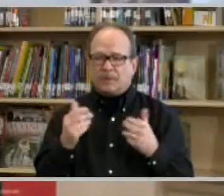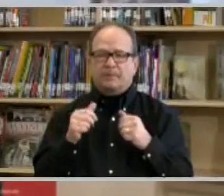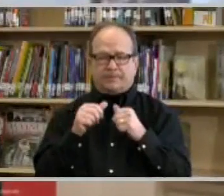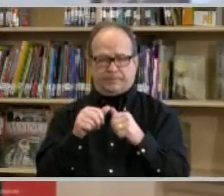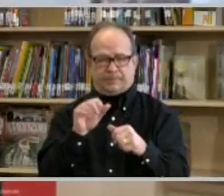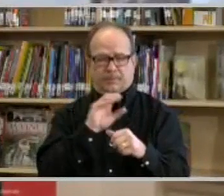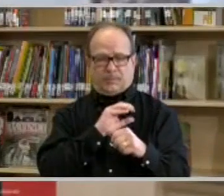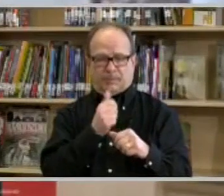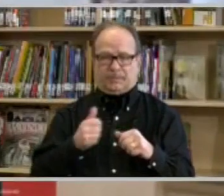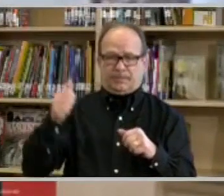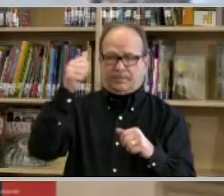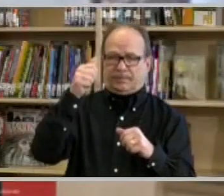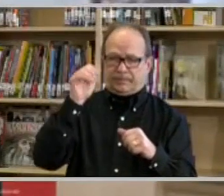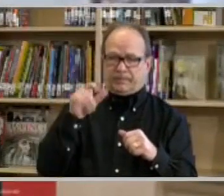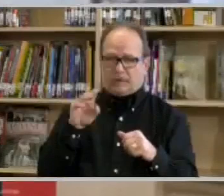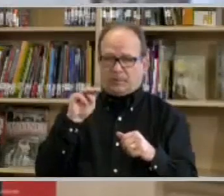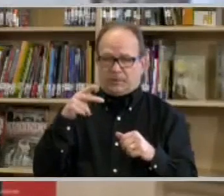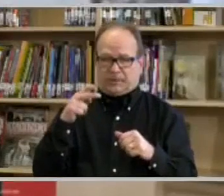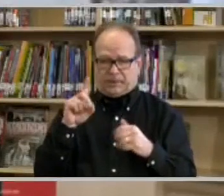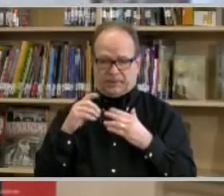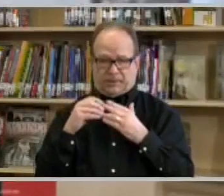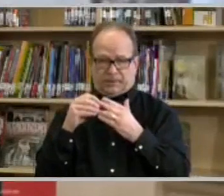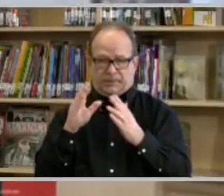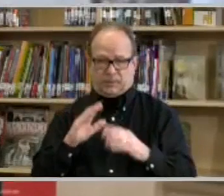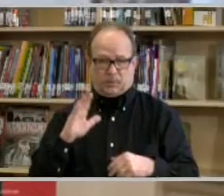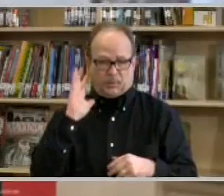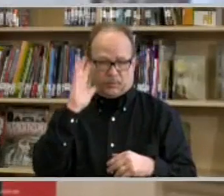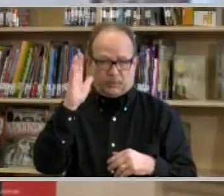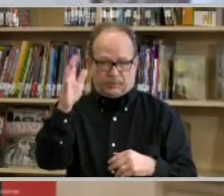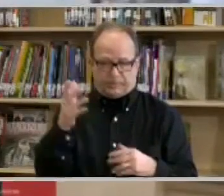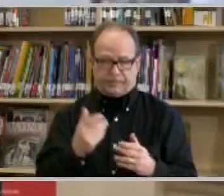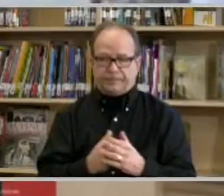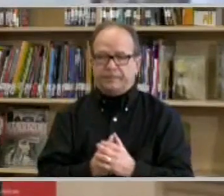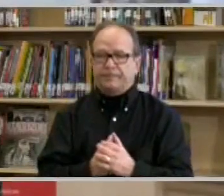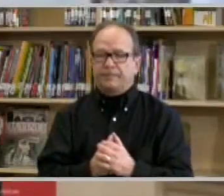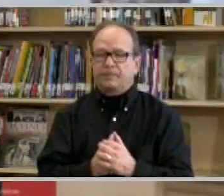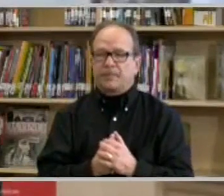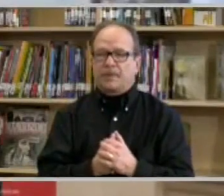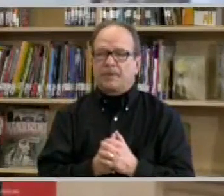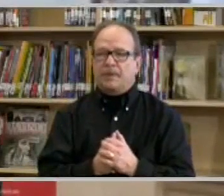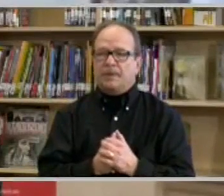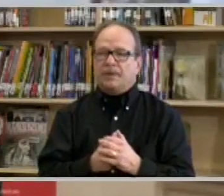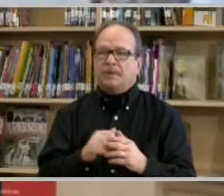WHAT WE NEED TO MOVE FORWARD IN